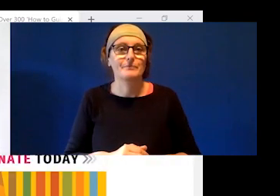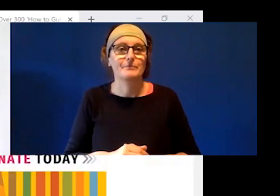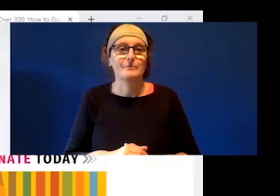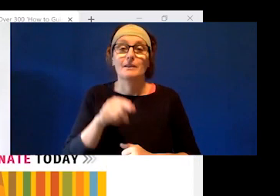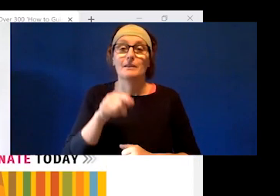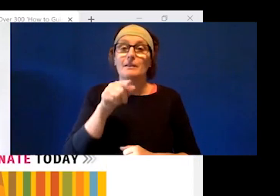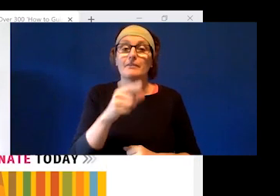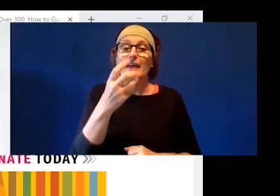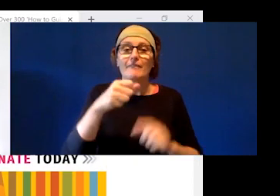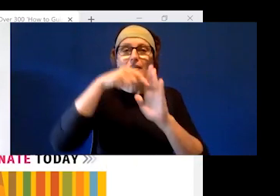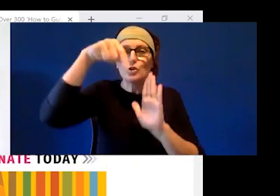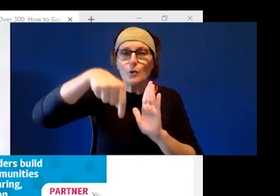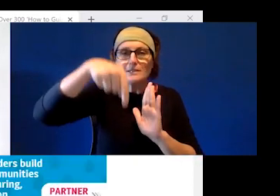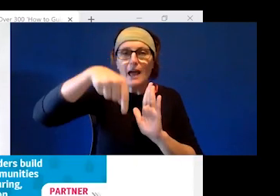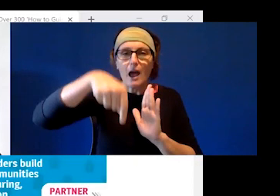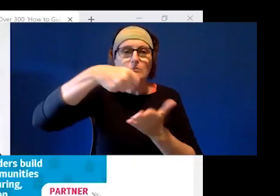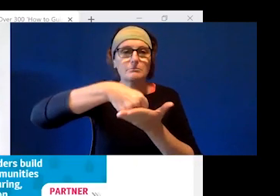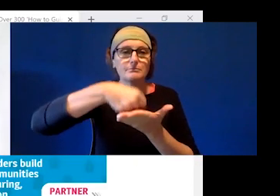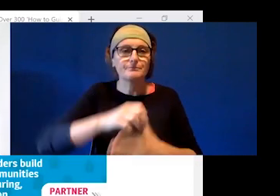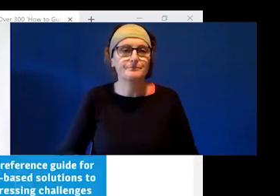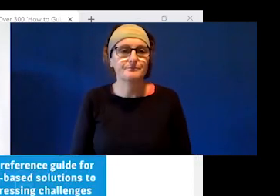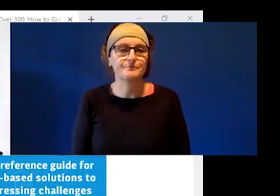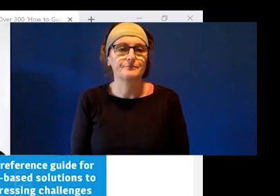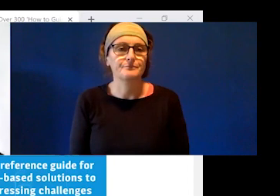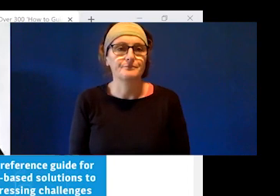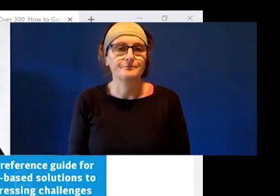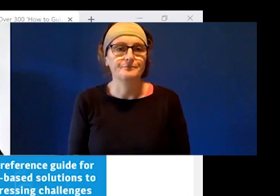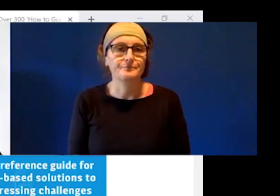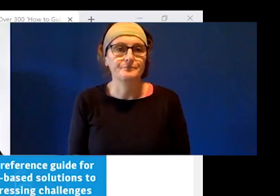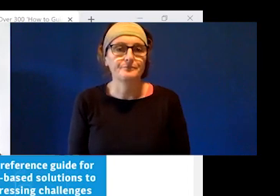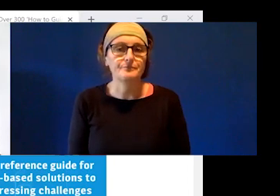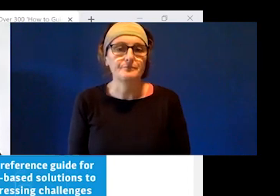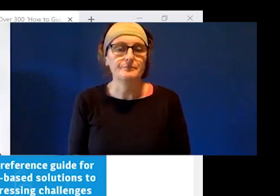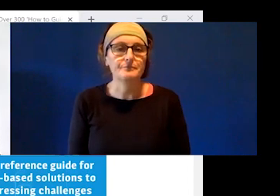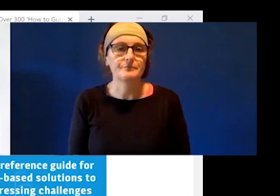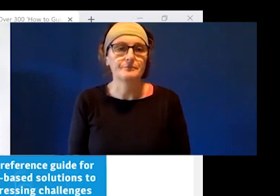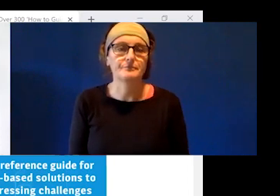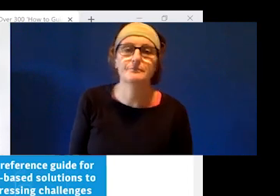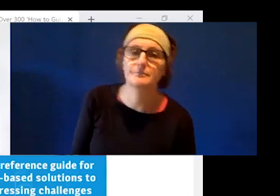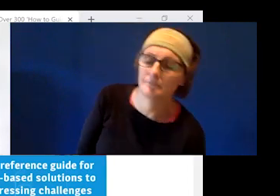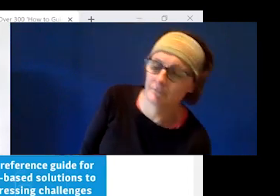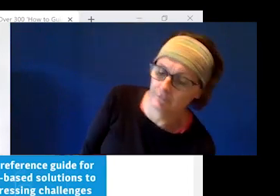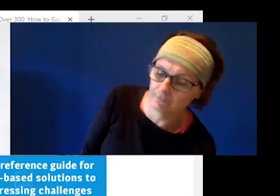scroll down the top little bit - company, taking the many - you know,